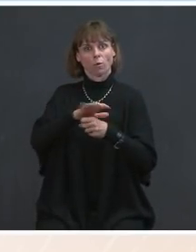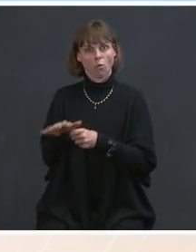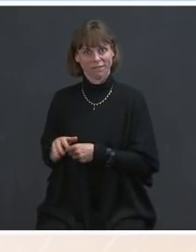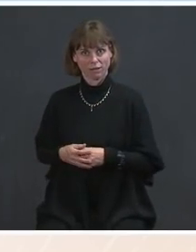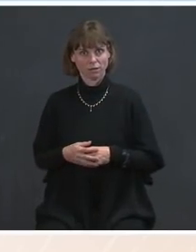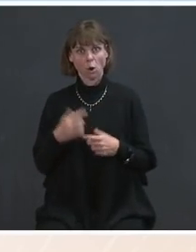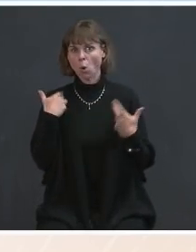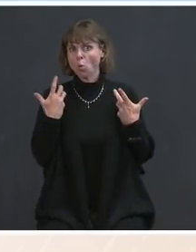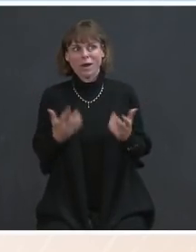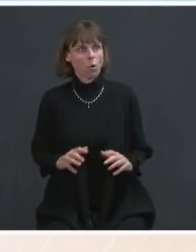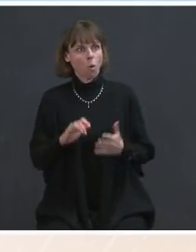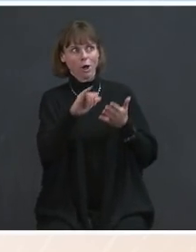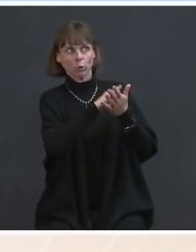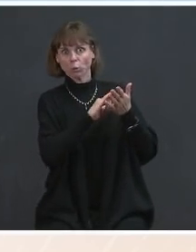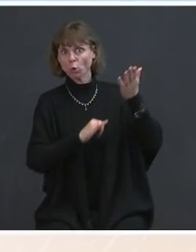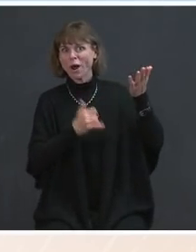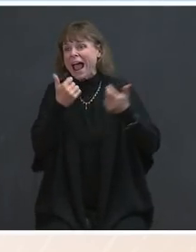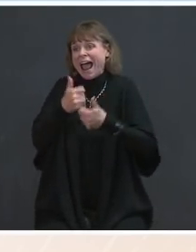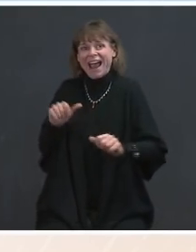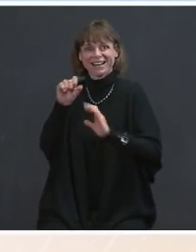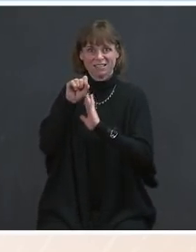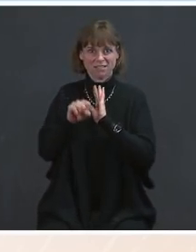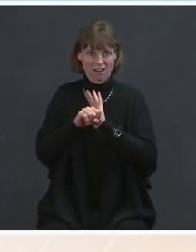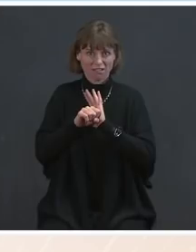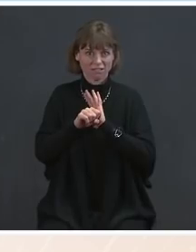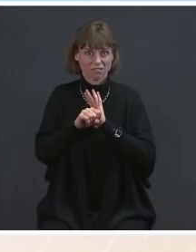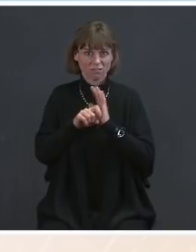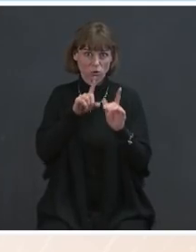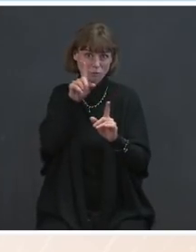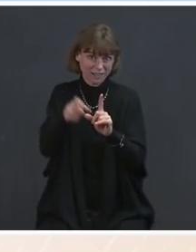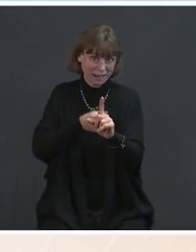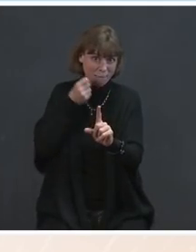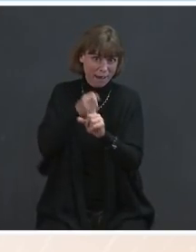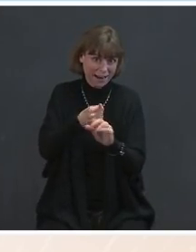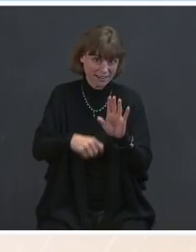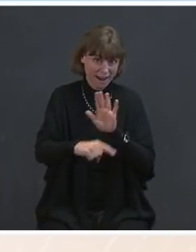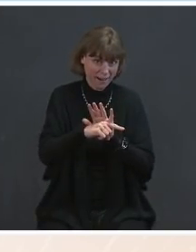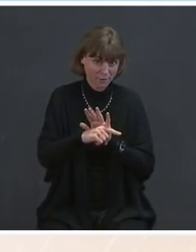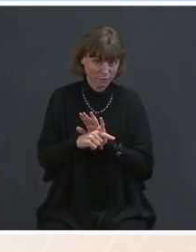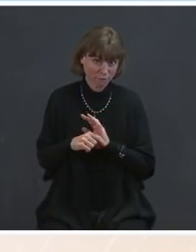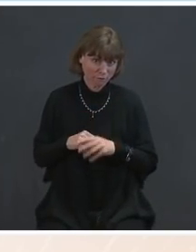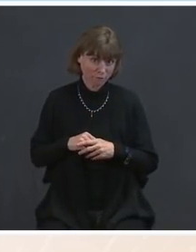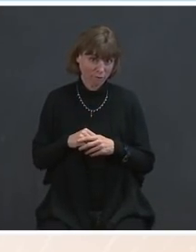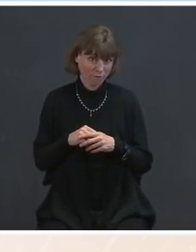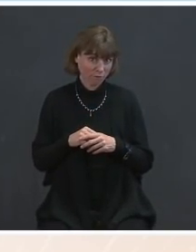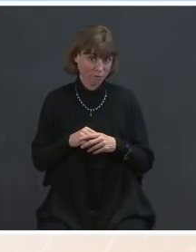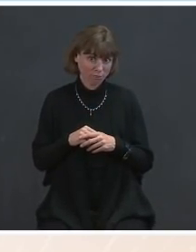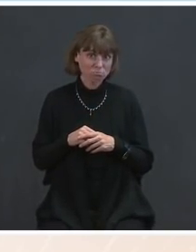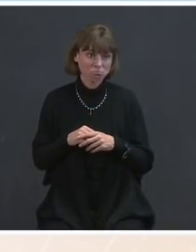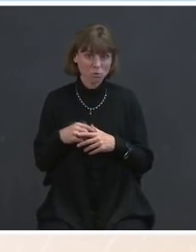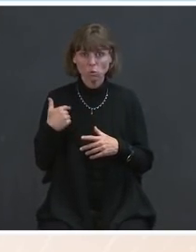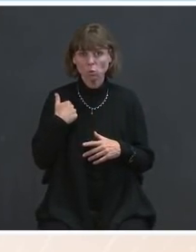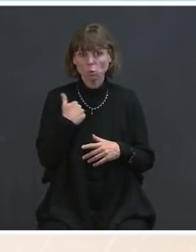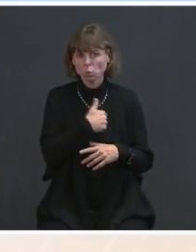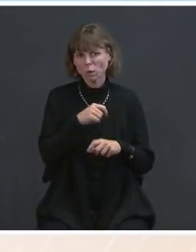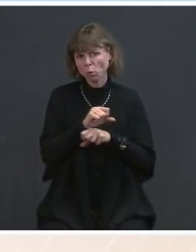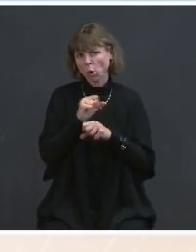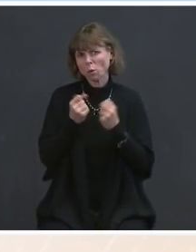or any state to be impacted negatively. We will continue to work with a range of governors -- including Governor Cuomo,